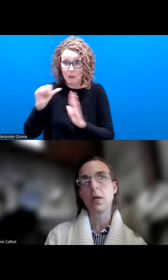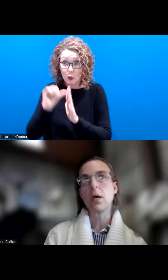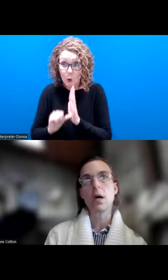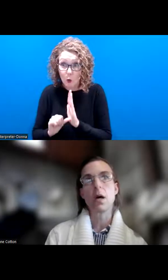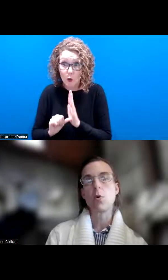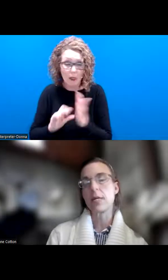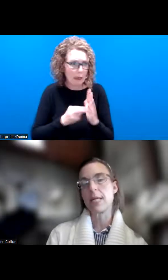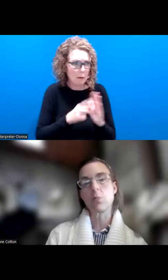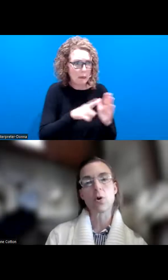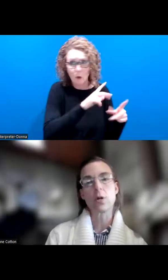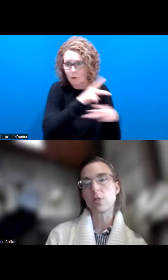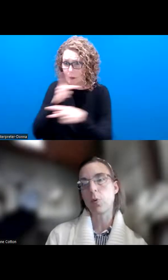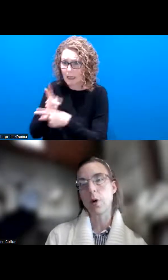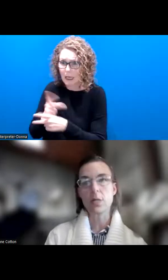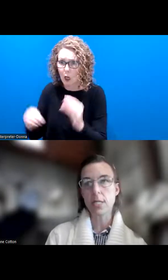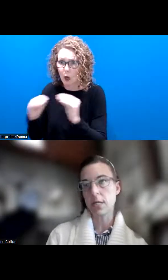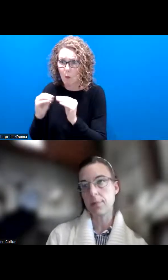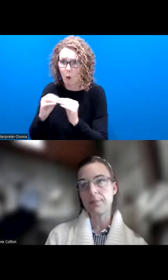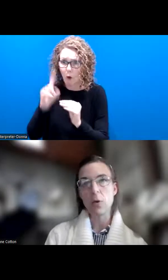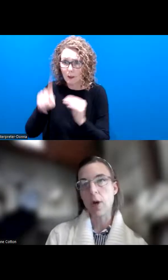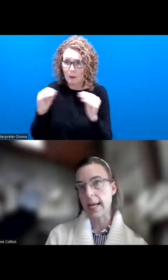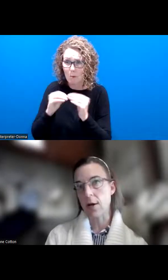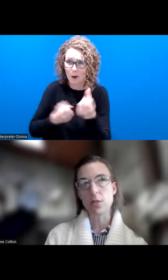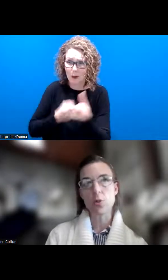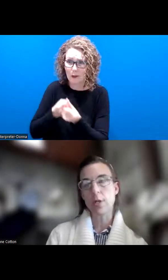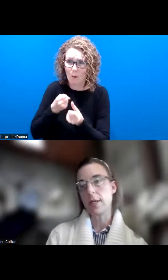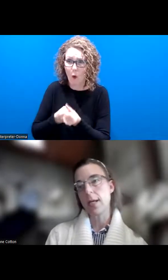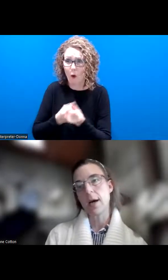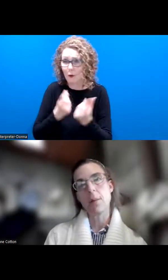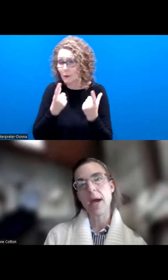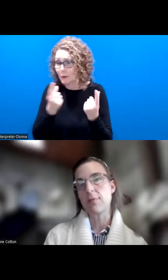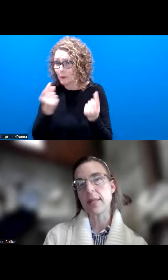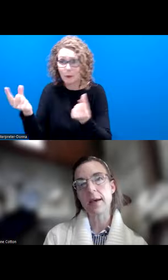nobody that is a caregiver is ever uneducated in any way